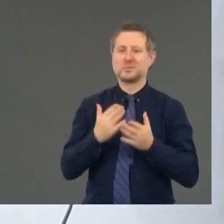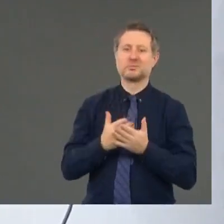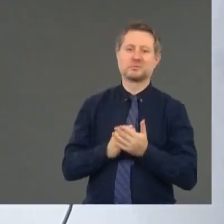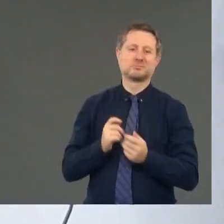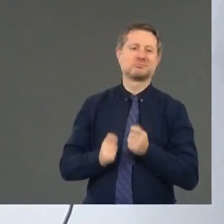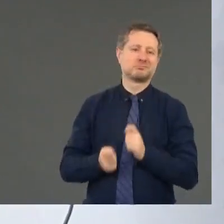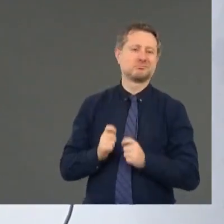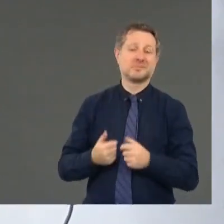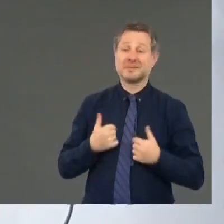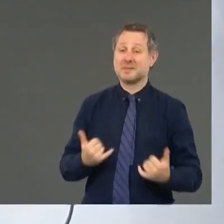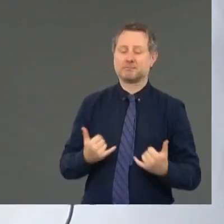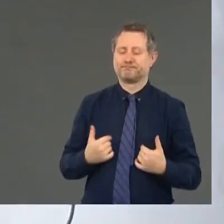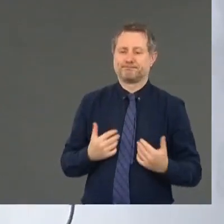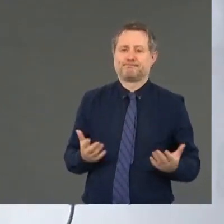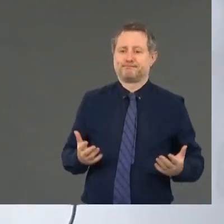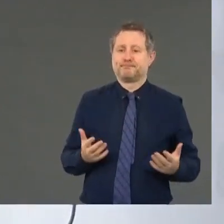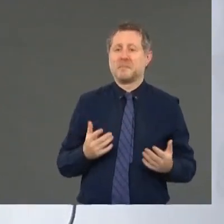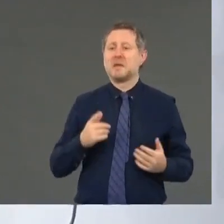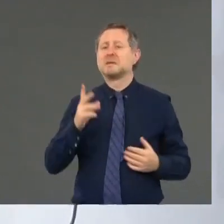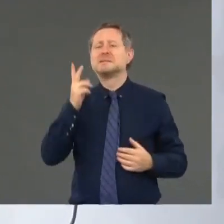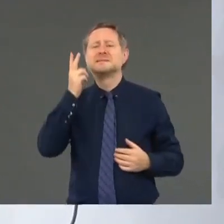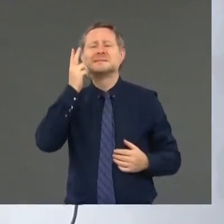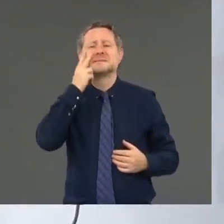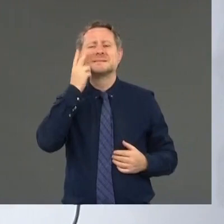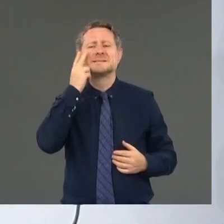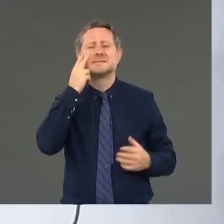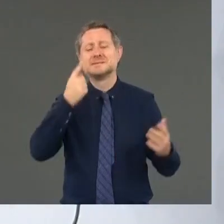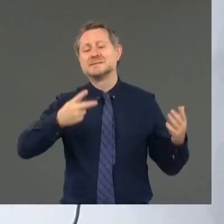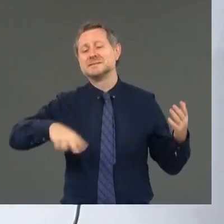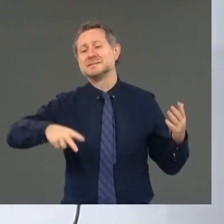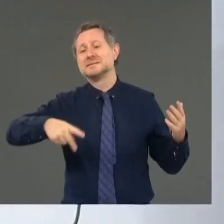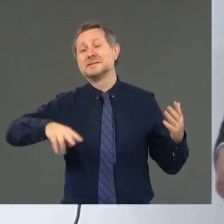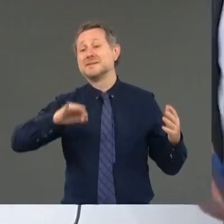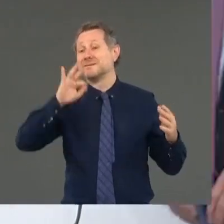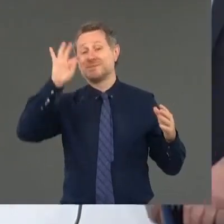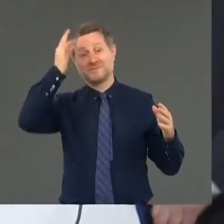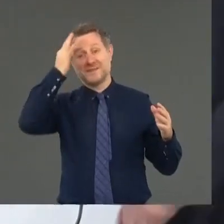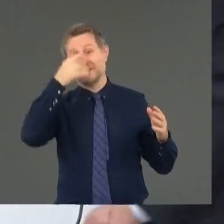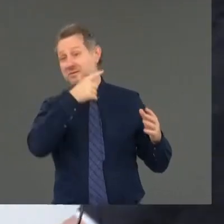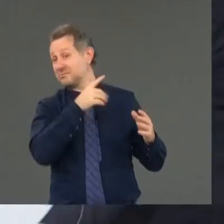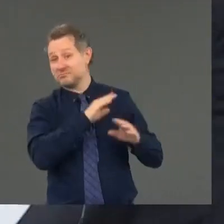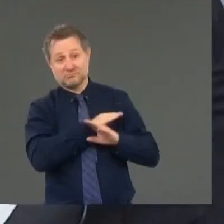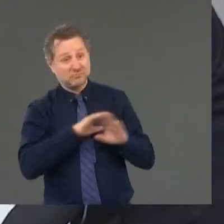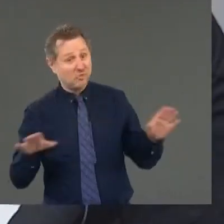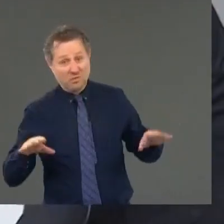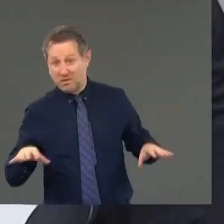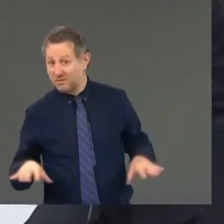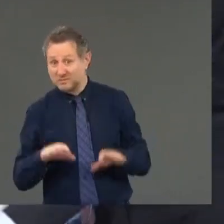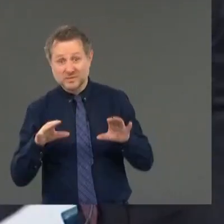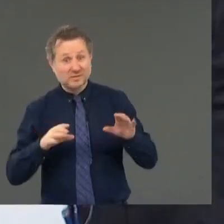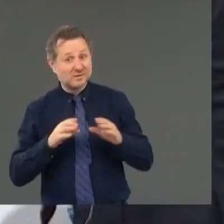TO GIVE US IN TERMS OF AID, AND THEN WE WILL KNOW WHERE WE ARE, BUT WE CAN'T -- Reporter: WHAT IF IT DOESN'T